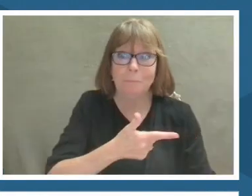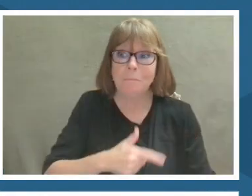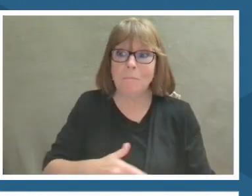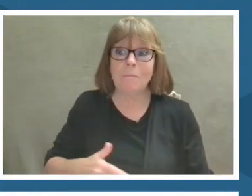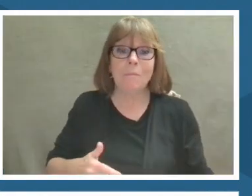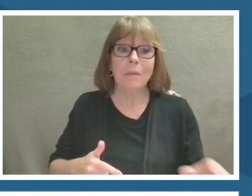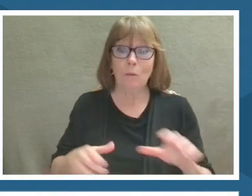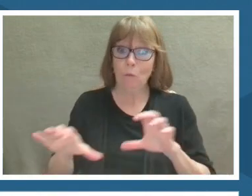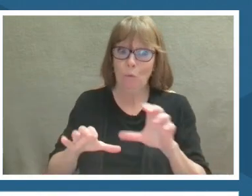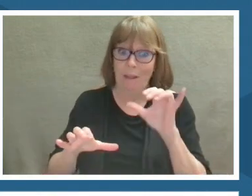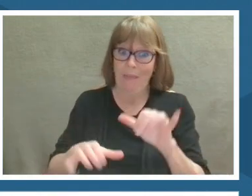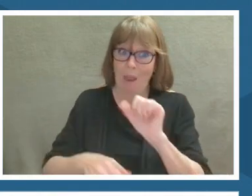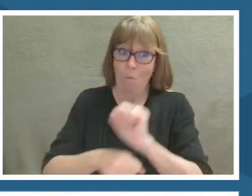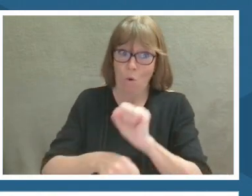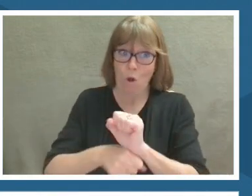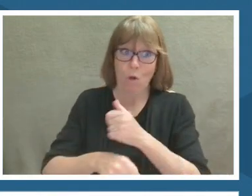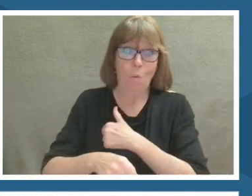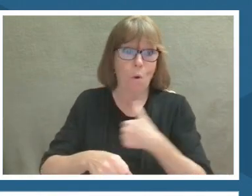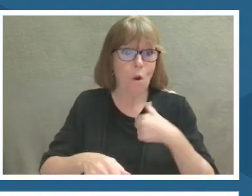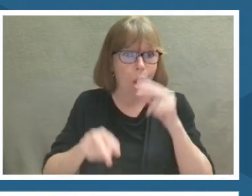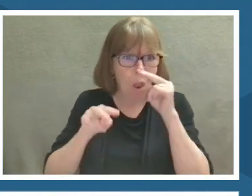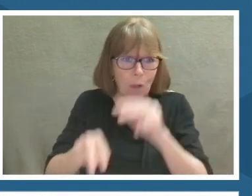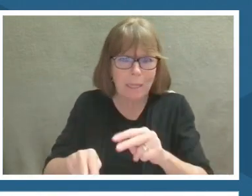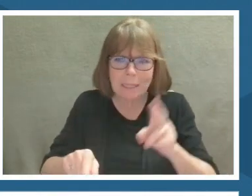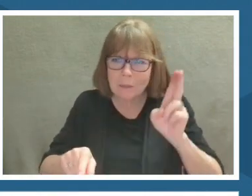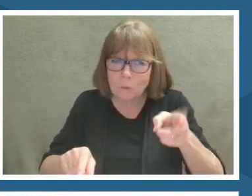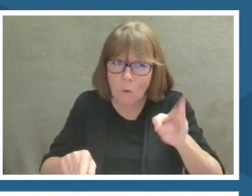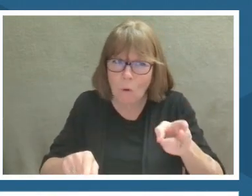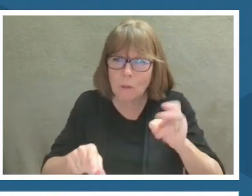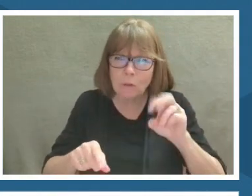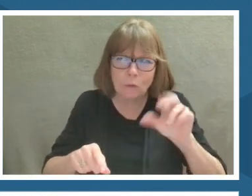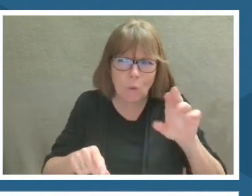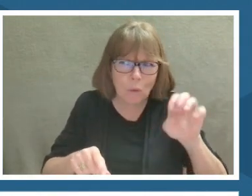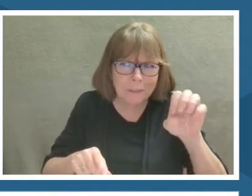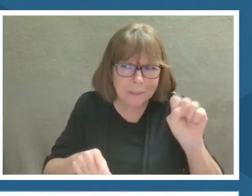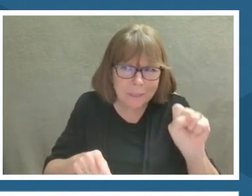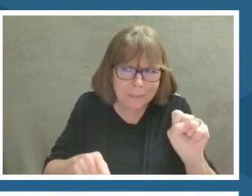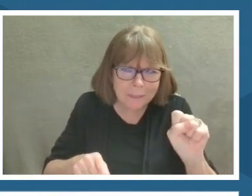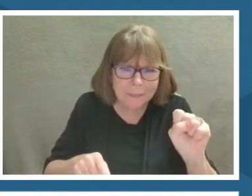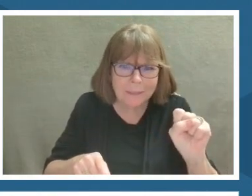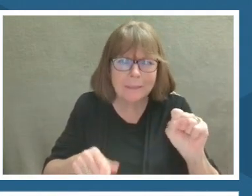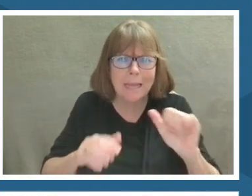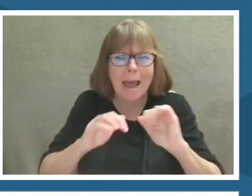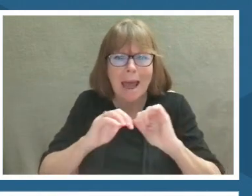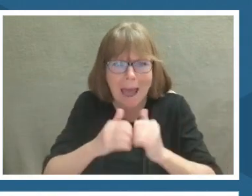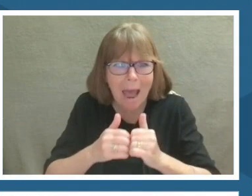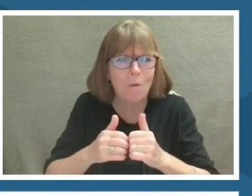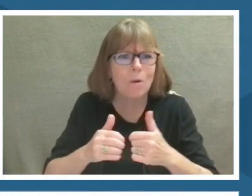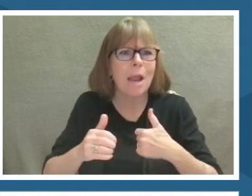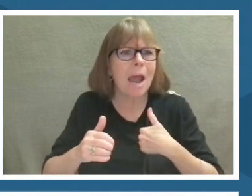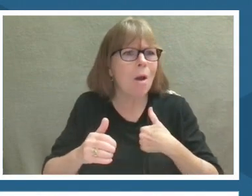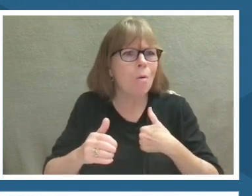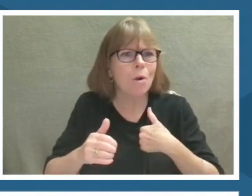primary sources to think about how have our